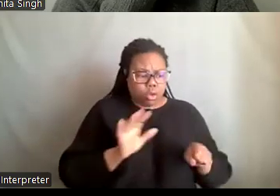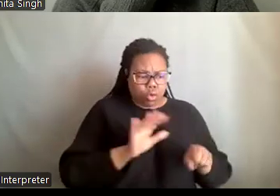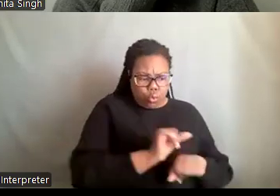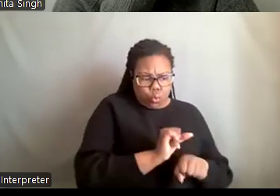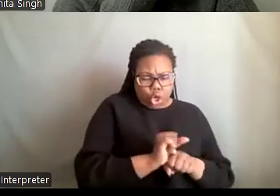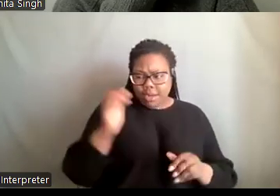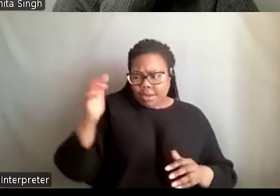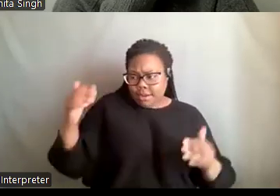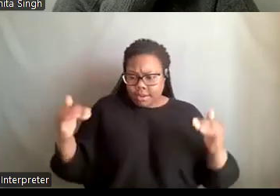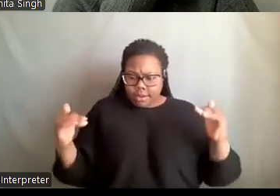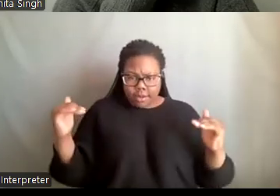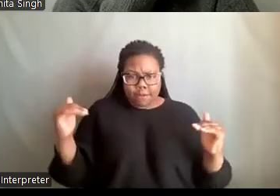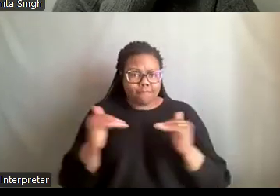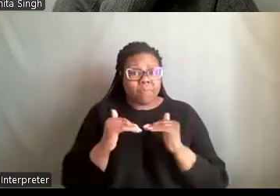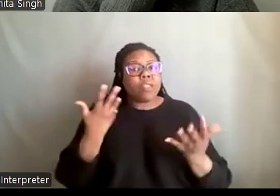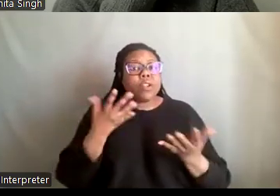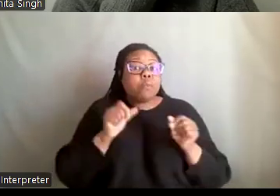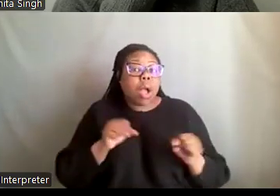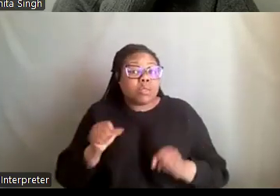things that they're working on , then there's a chance down